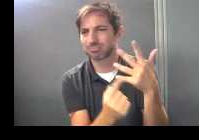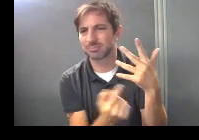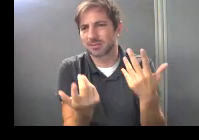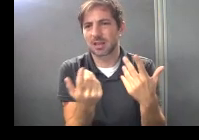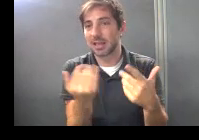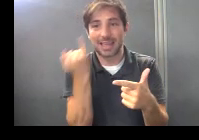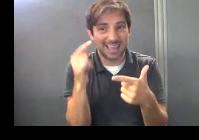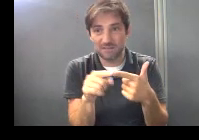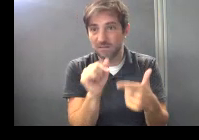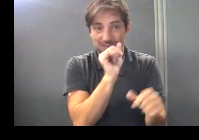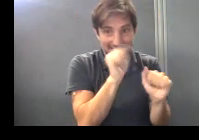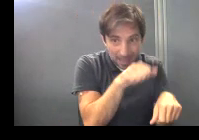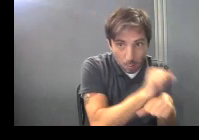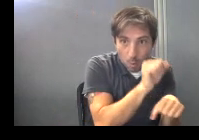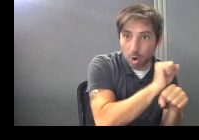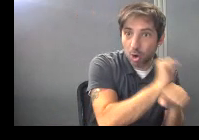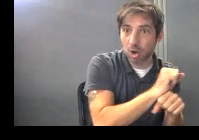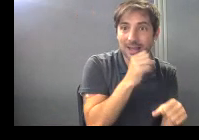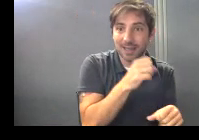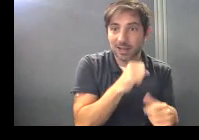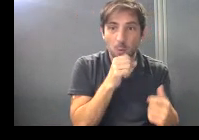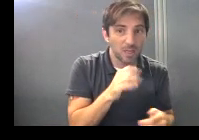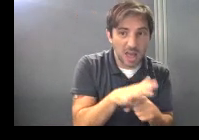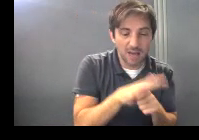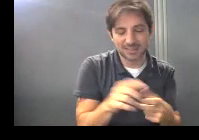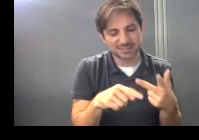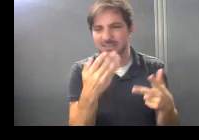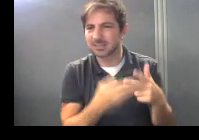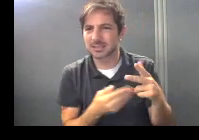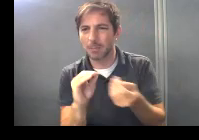THEY ARE WORKING AGE OR SOME OF THEM LEAVE OUT CHILDREN OR OLDER ADULTS.